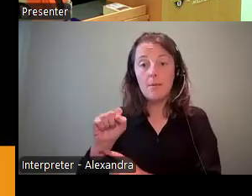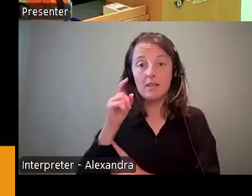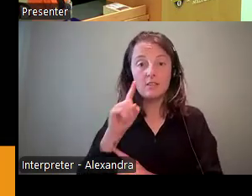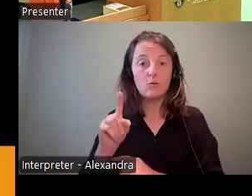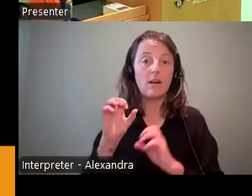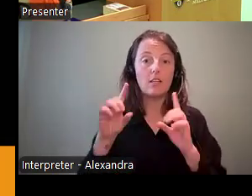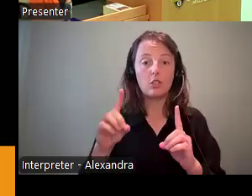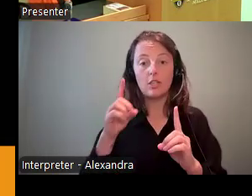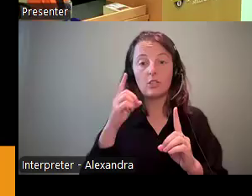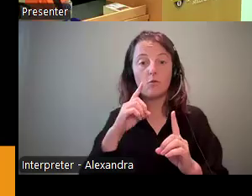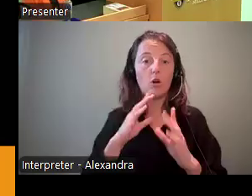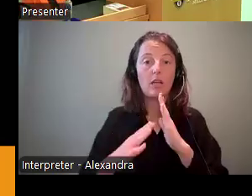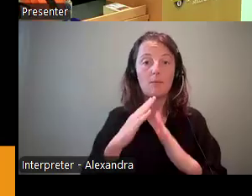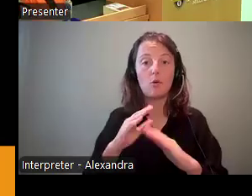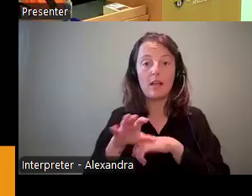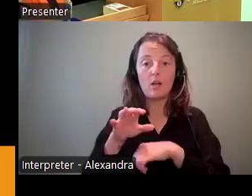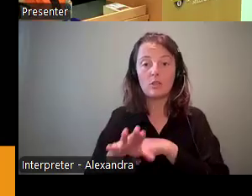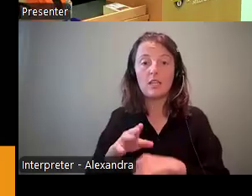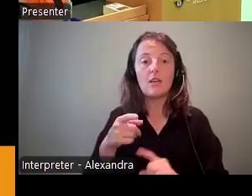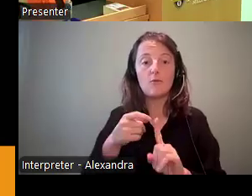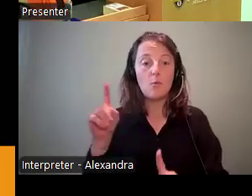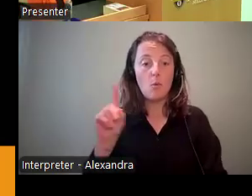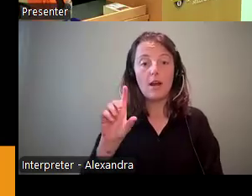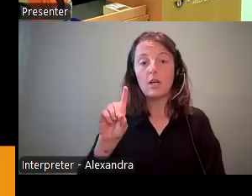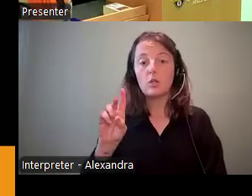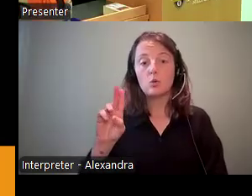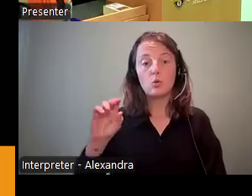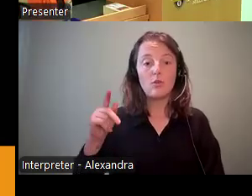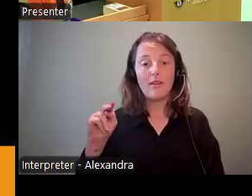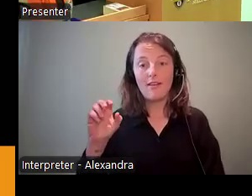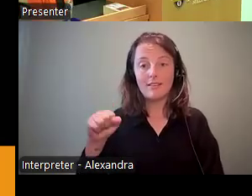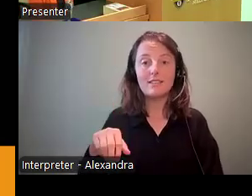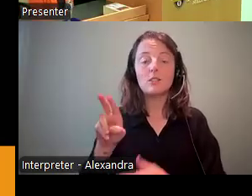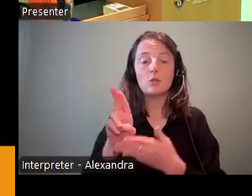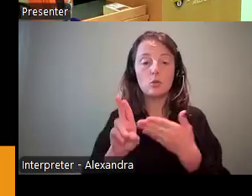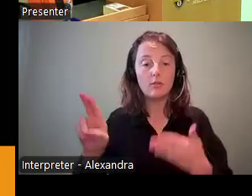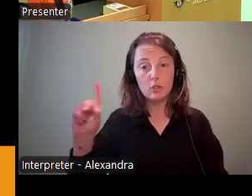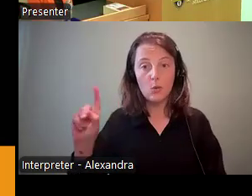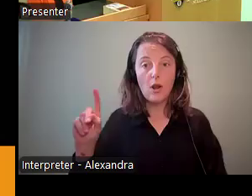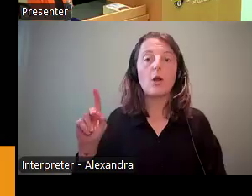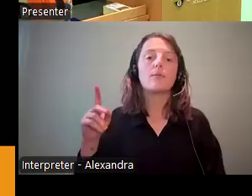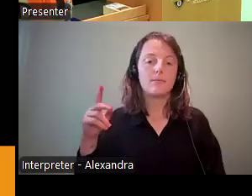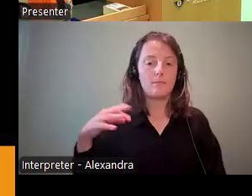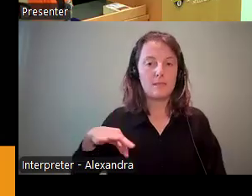pronounce this, Dukane University in Pittsburgh. Um, in addition to a PhD in Christian counseling